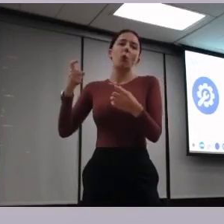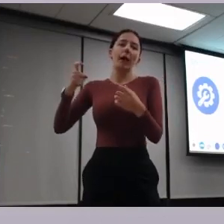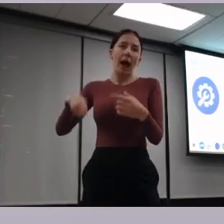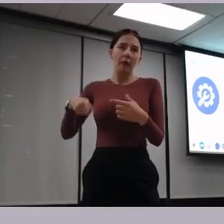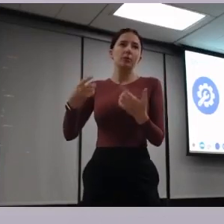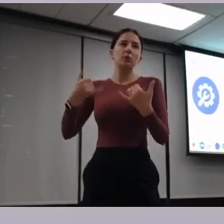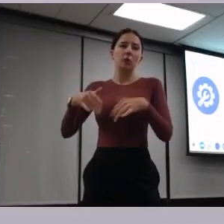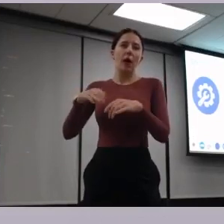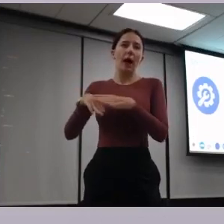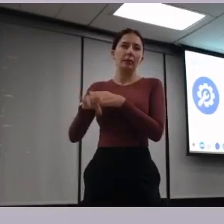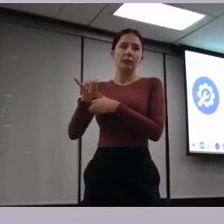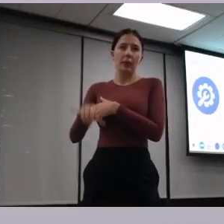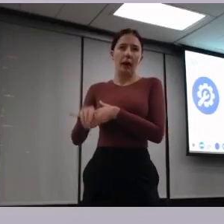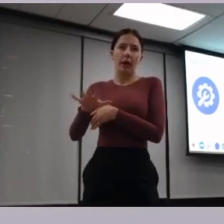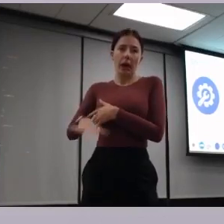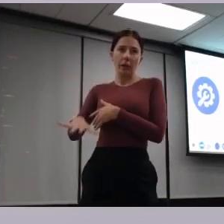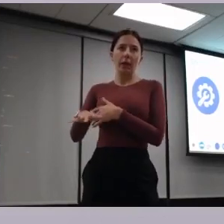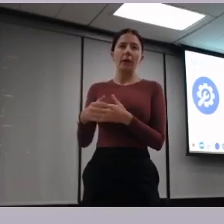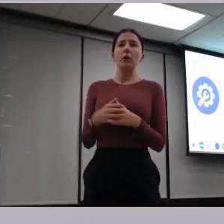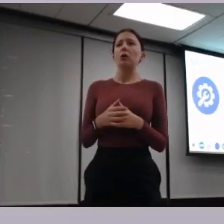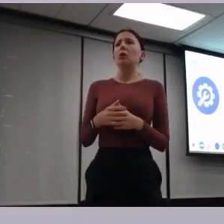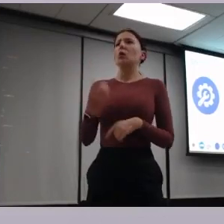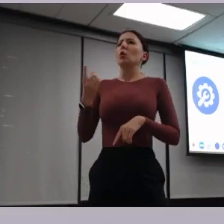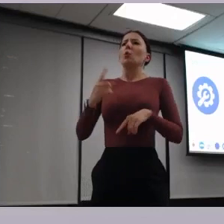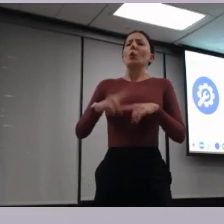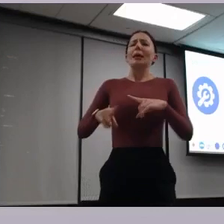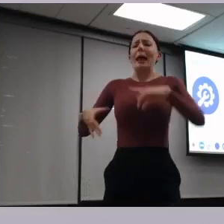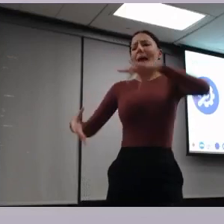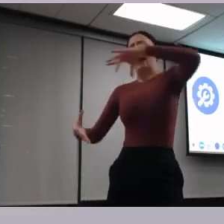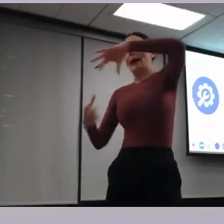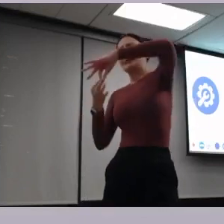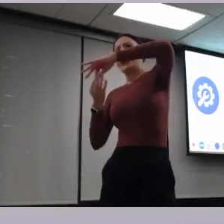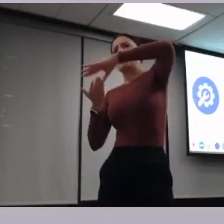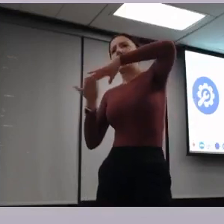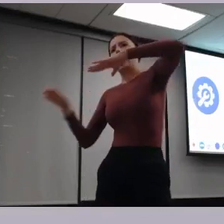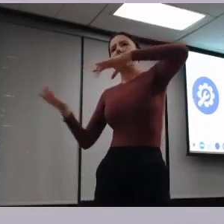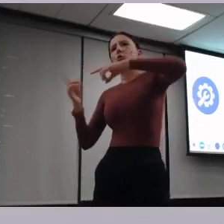cannot attach to the structure and this is to alleviate the breakdown of the structure.